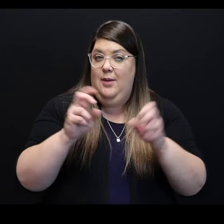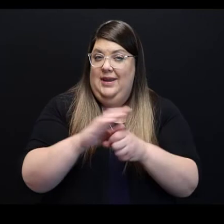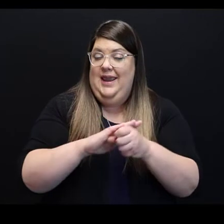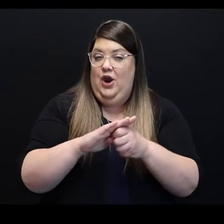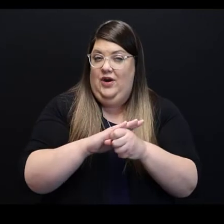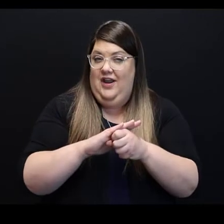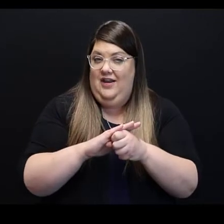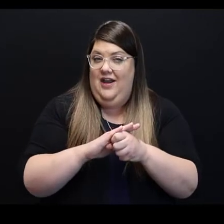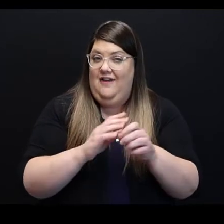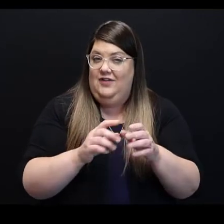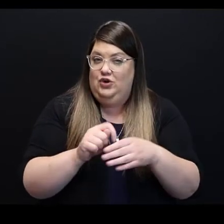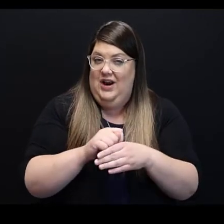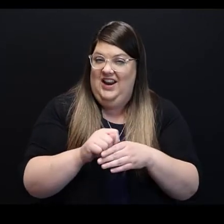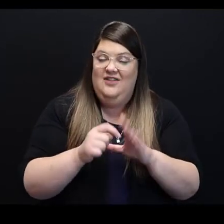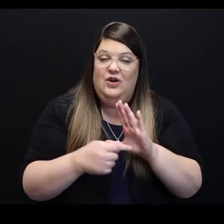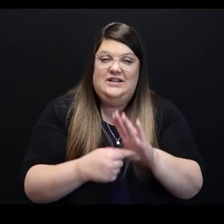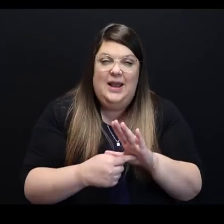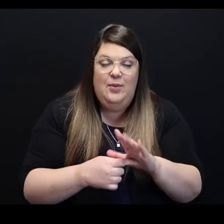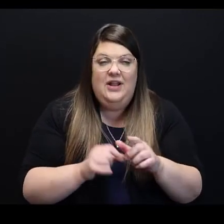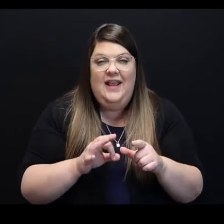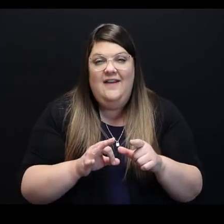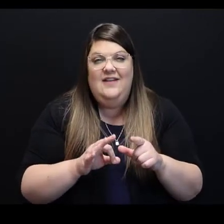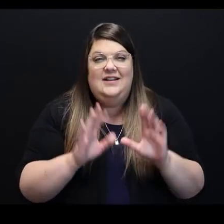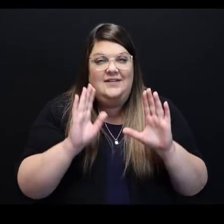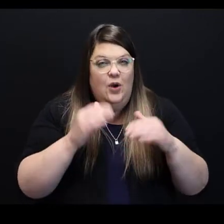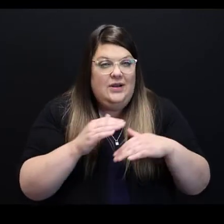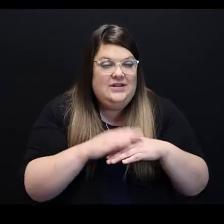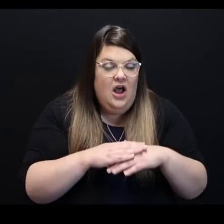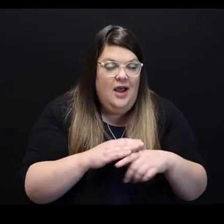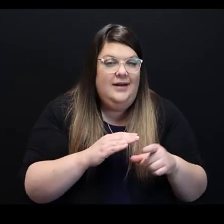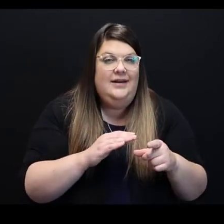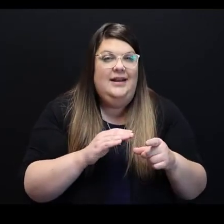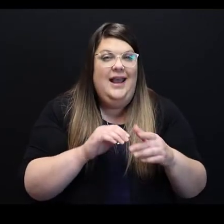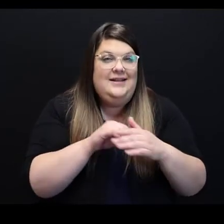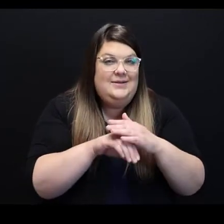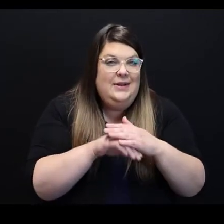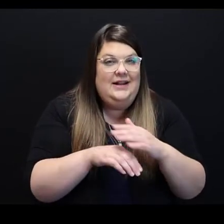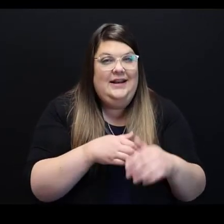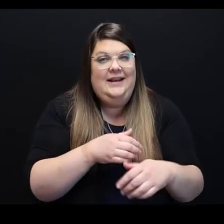for instance if it is geared towards accessibility advocacy and empowerment or another topic,